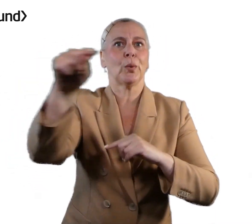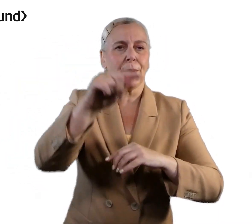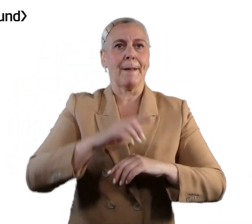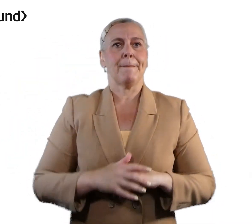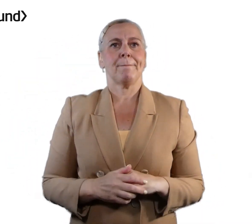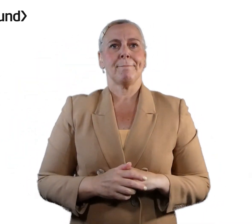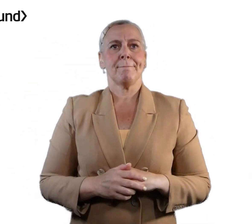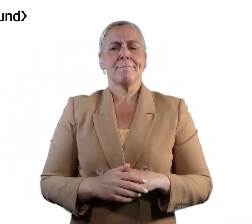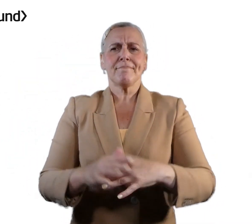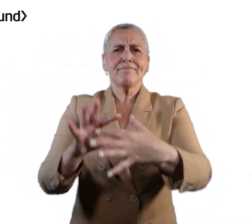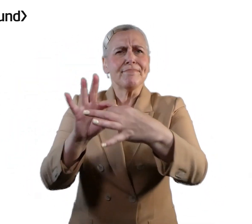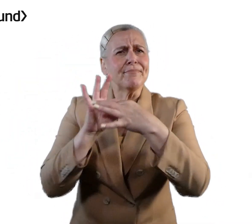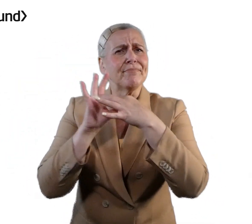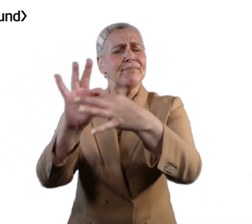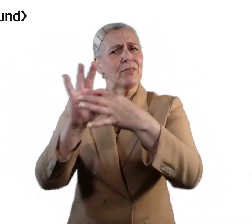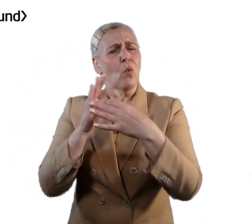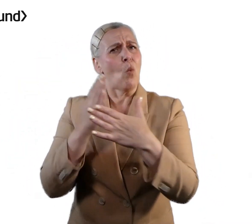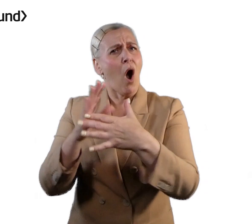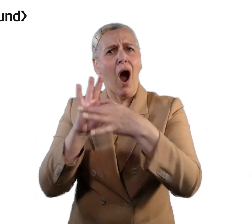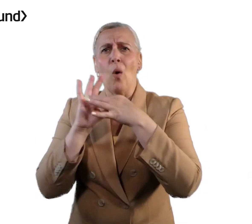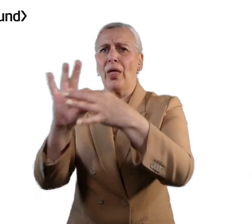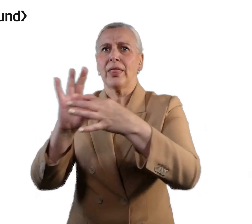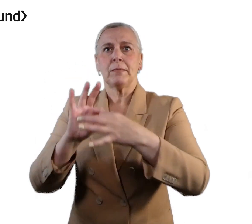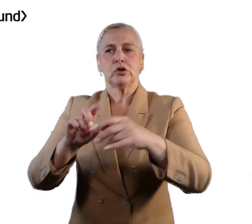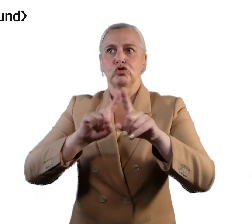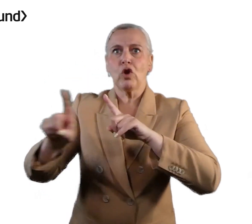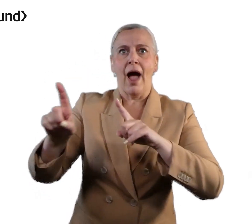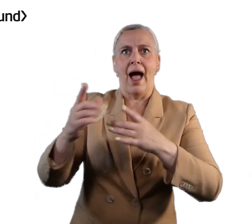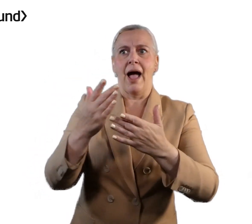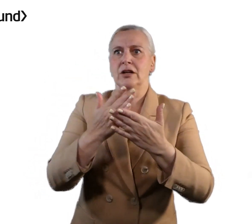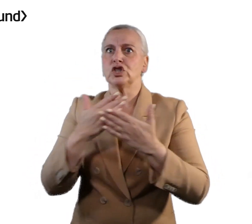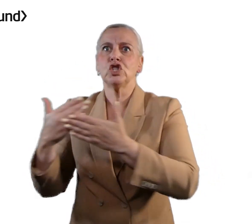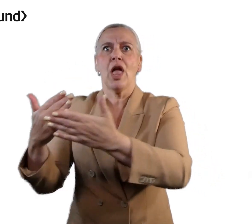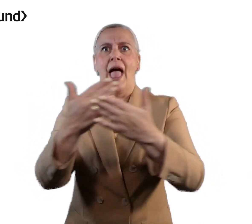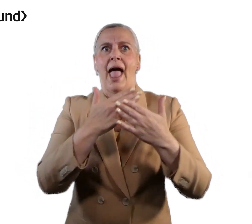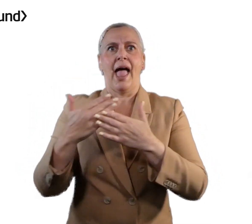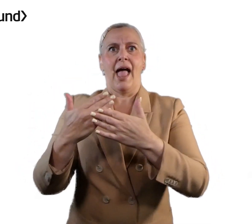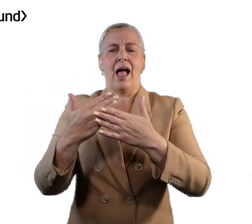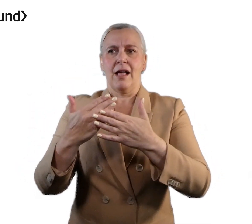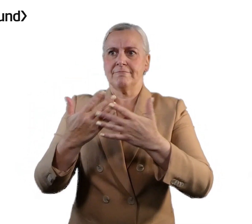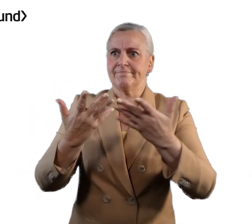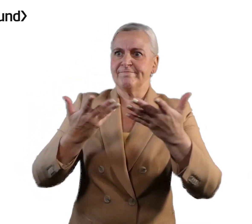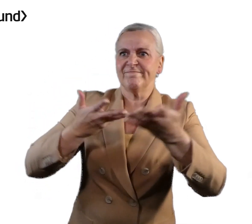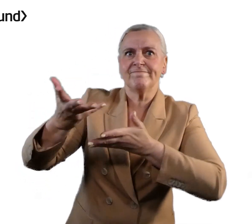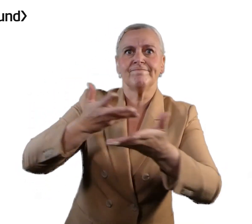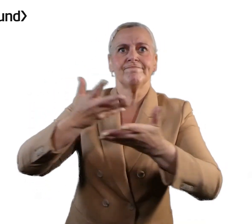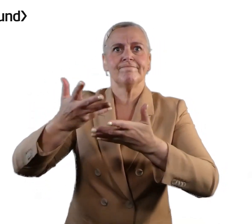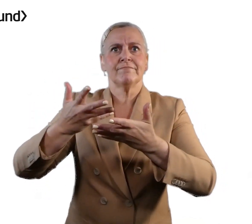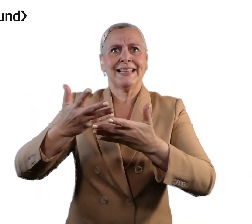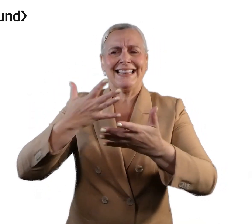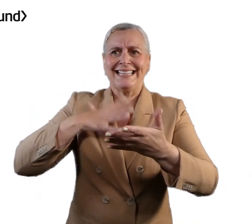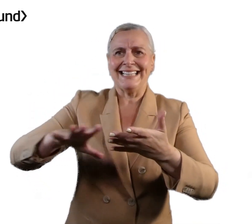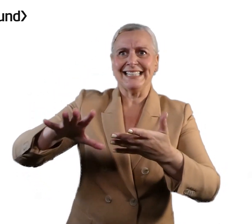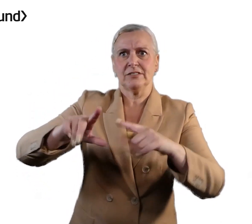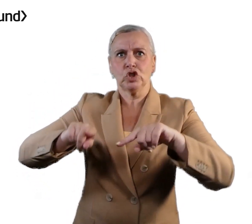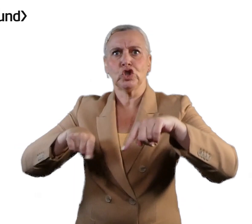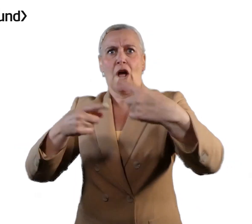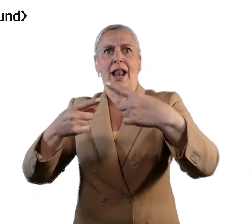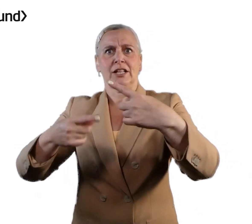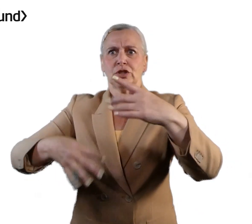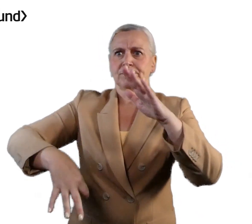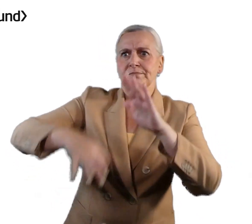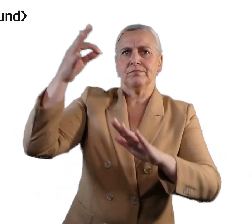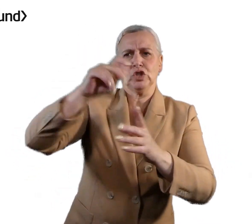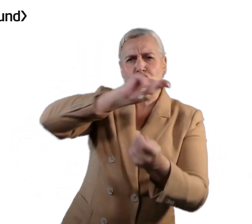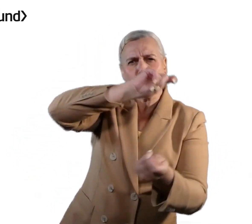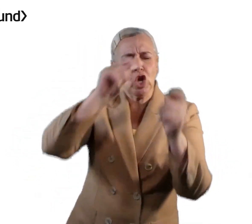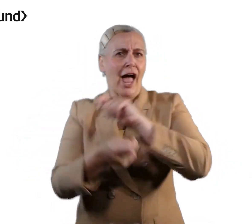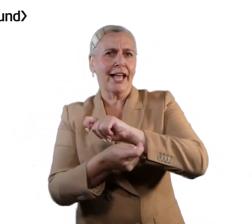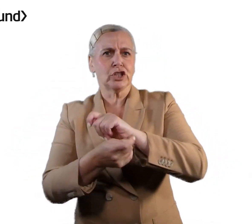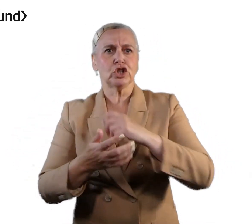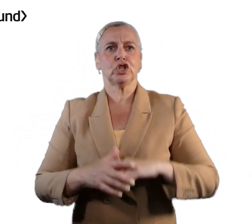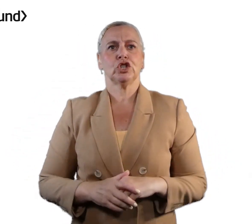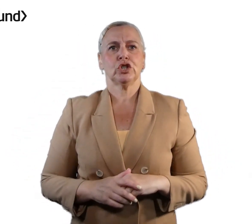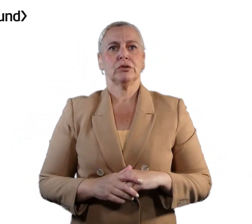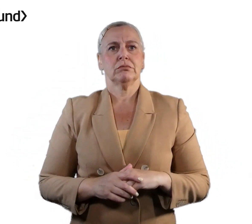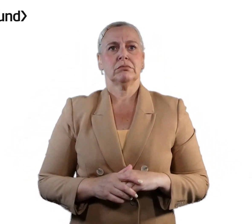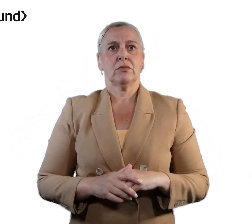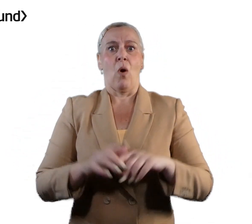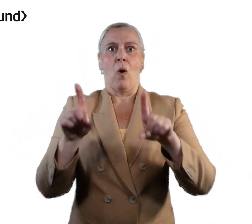to raise shared systemic issues that need to be challenged and to establish engagement